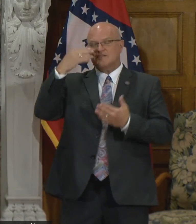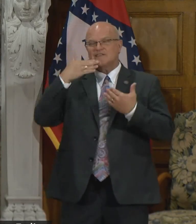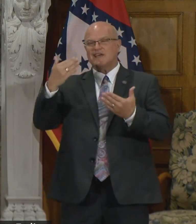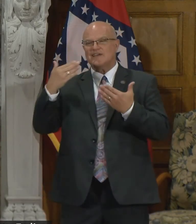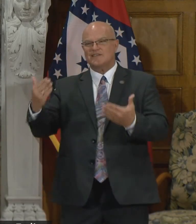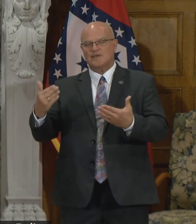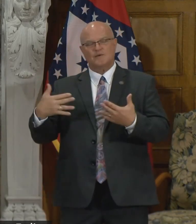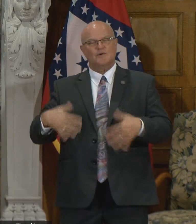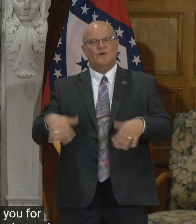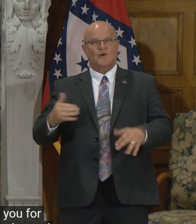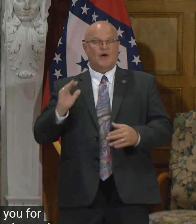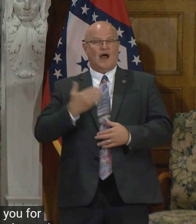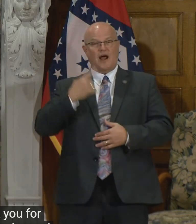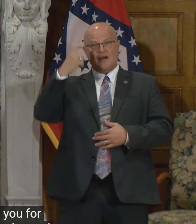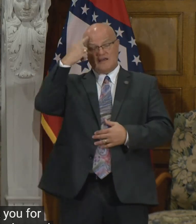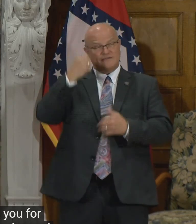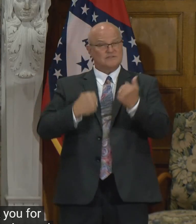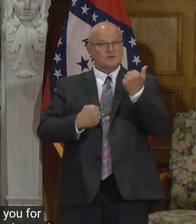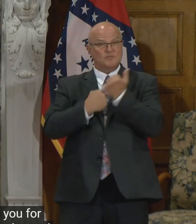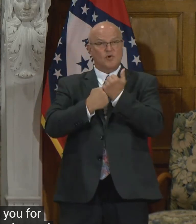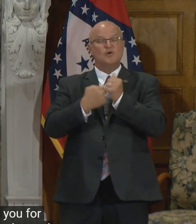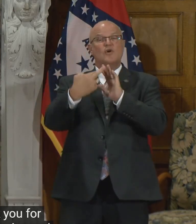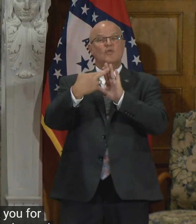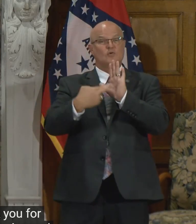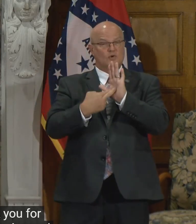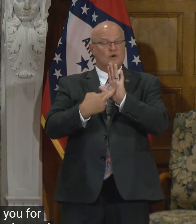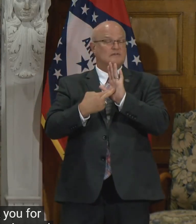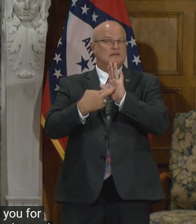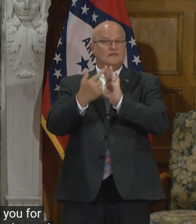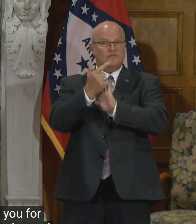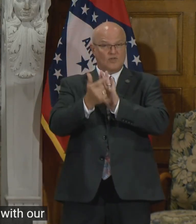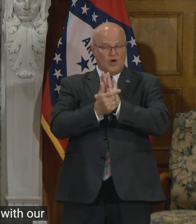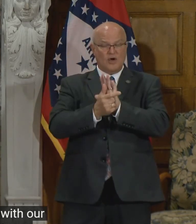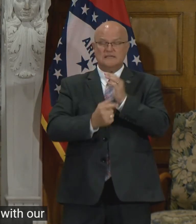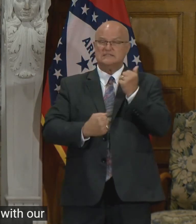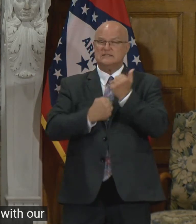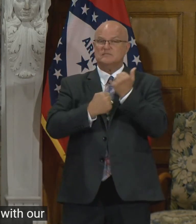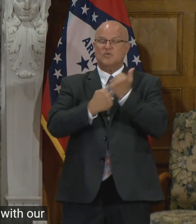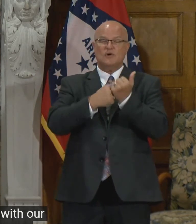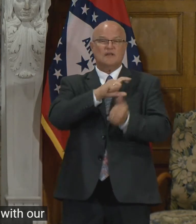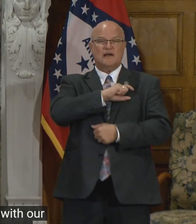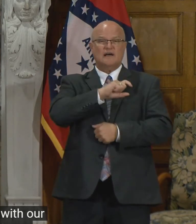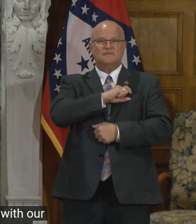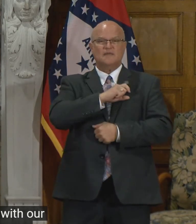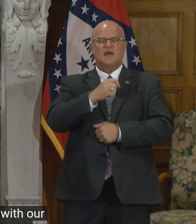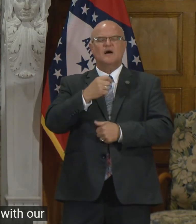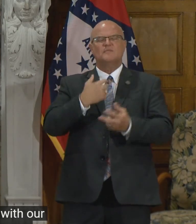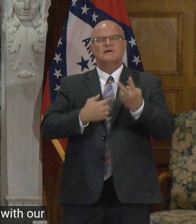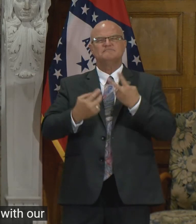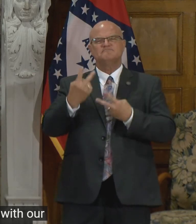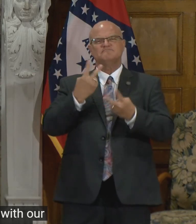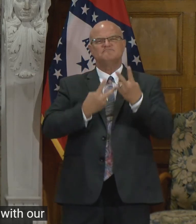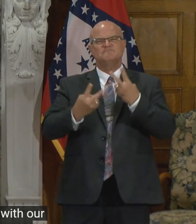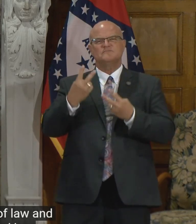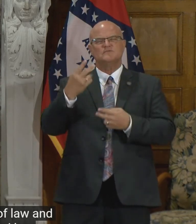He is a strong supporter of the rule of law and has always supported law enforcement, but just want to visit a couple of weeks ago when we had all the